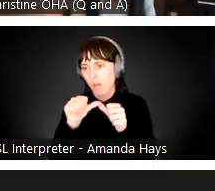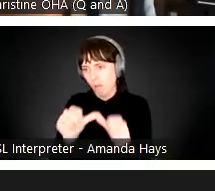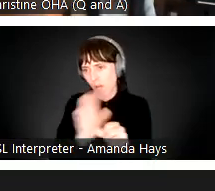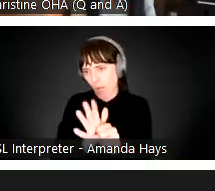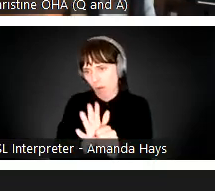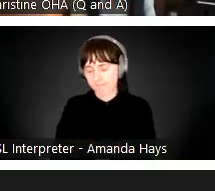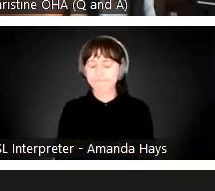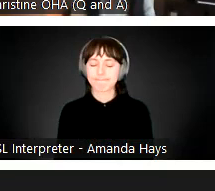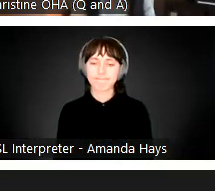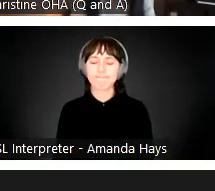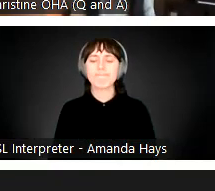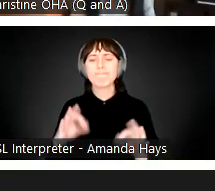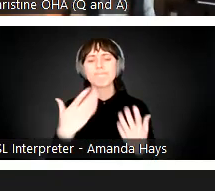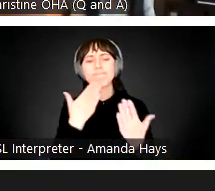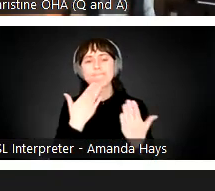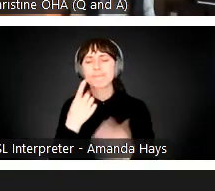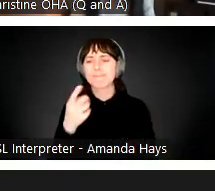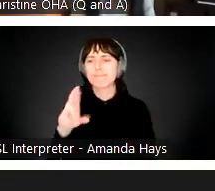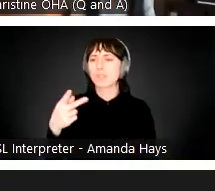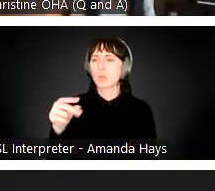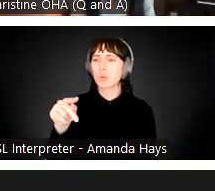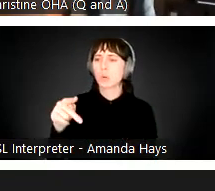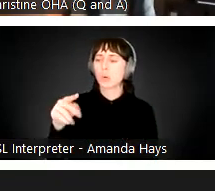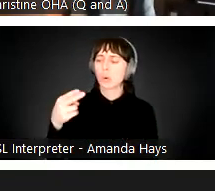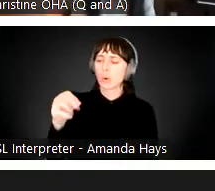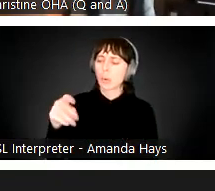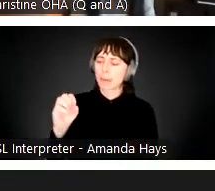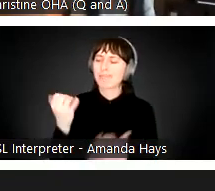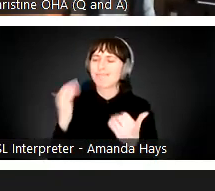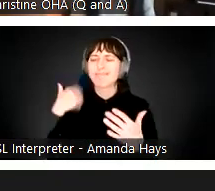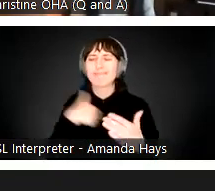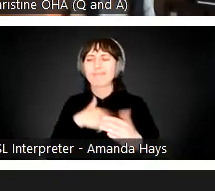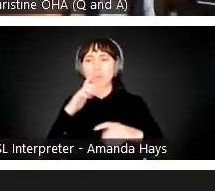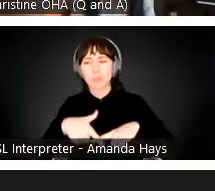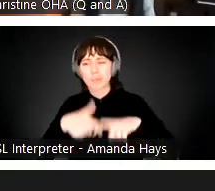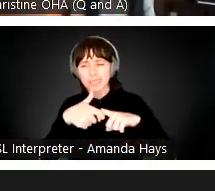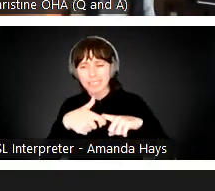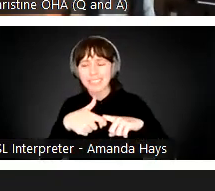everyone for your wonderful, thoughtful questions. We know there are so many that we